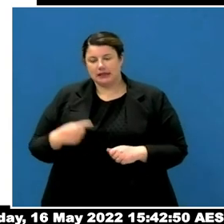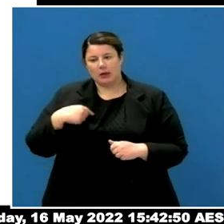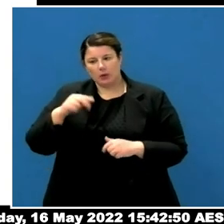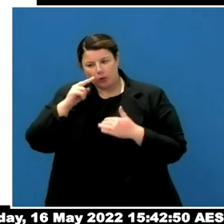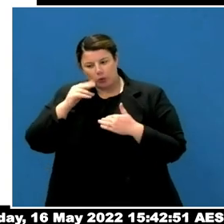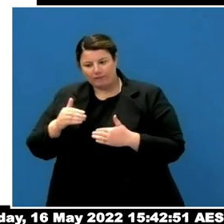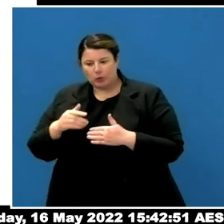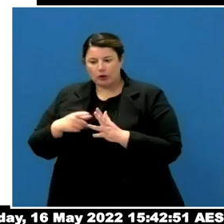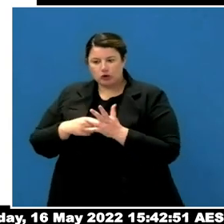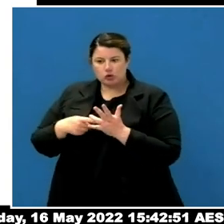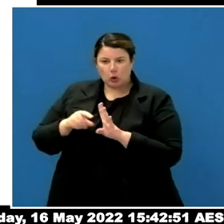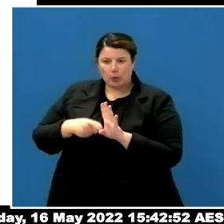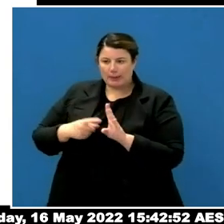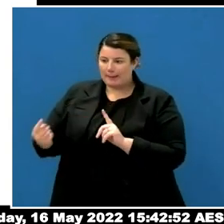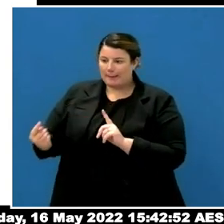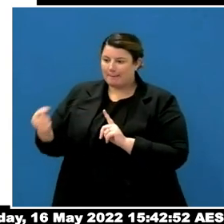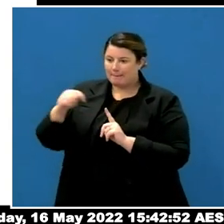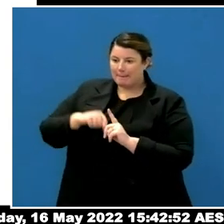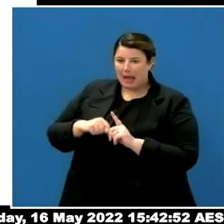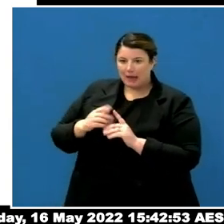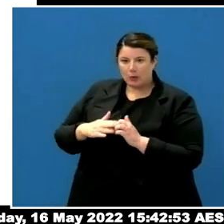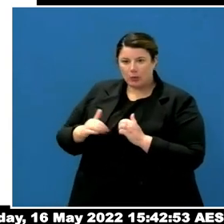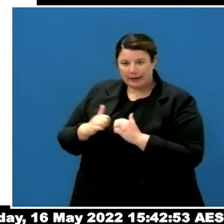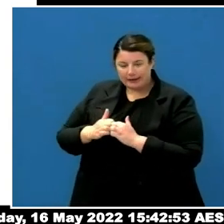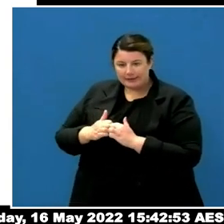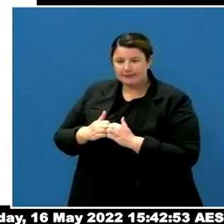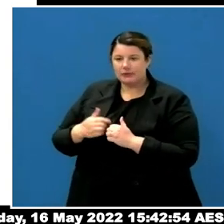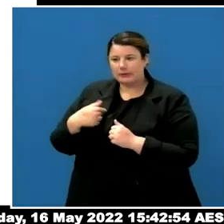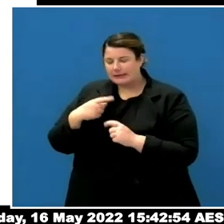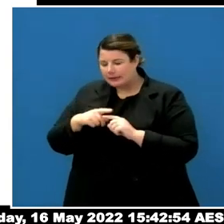Games. While we're still getting to know him, we would like to have him on a one-to-two ratio."